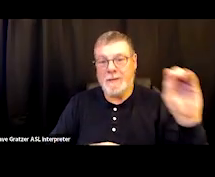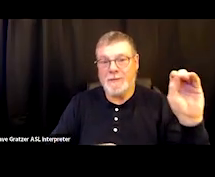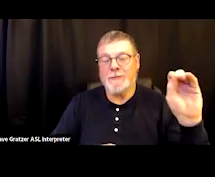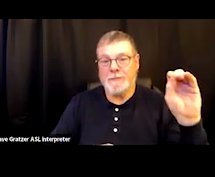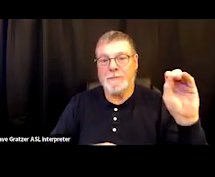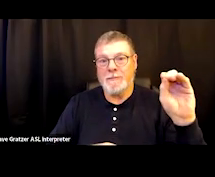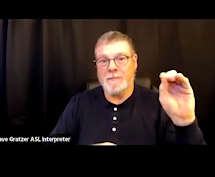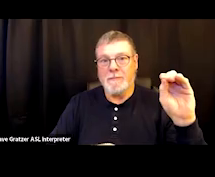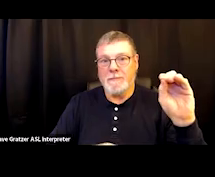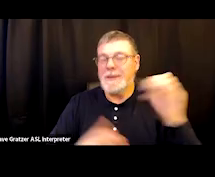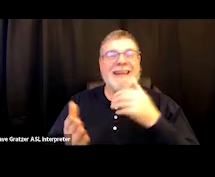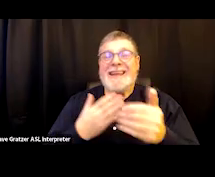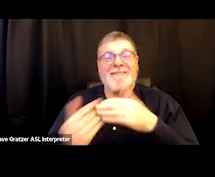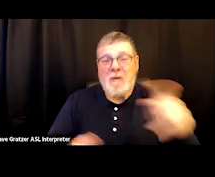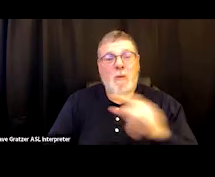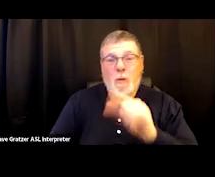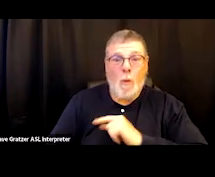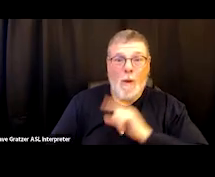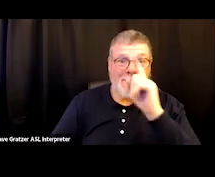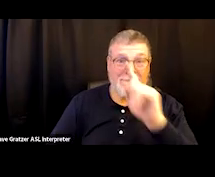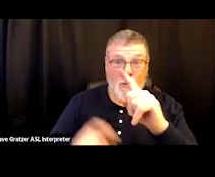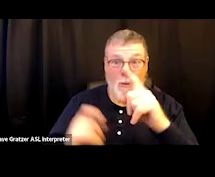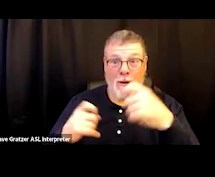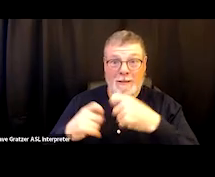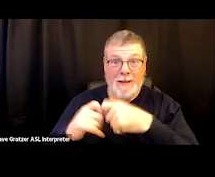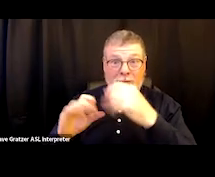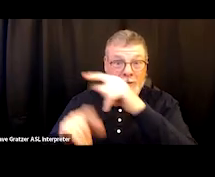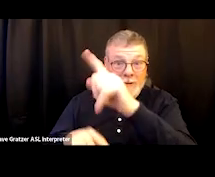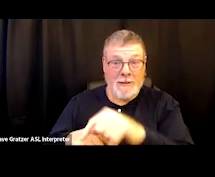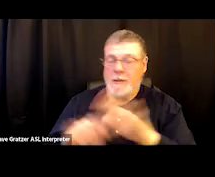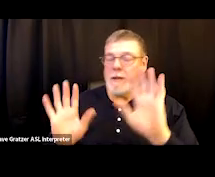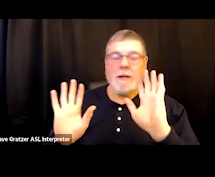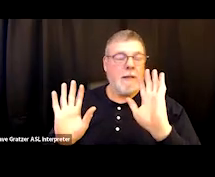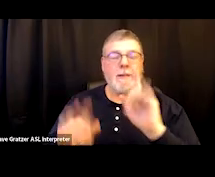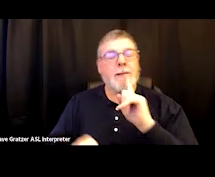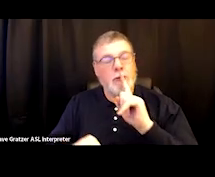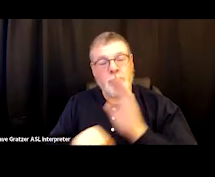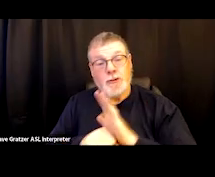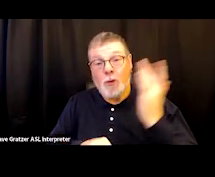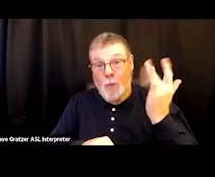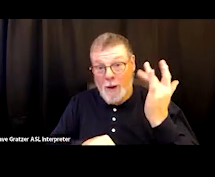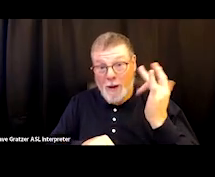even if the applicant does qualify for the ISSI. This just ensures that Social Security